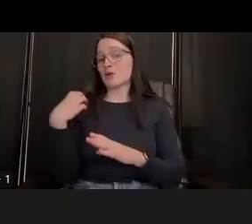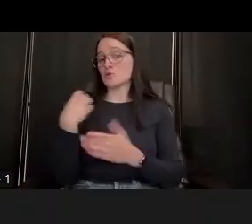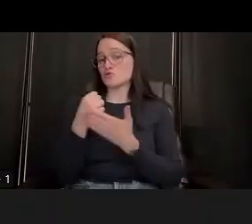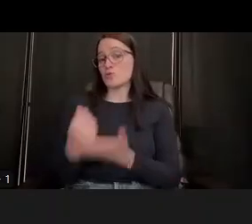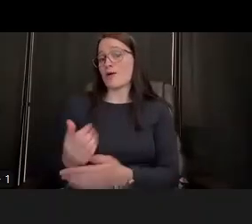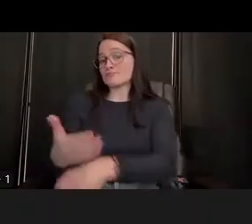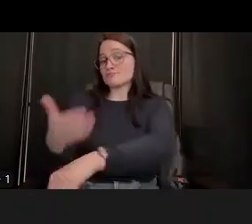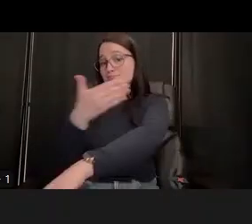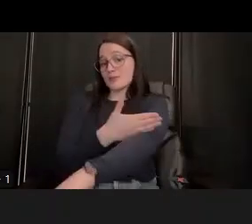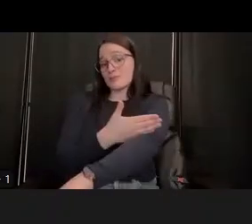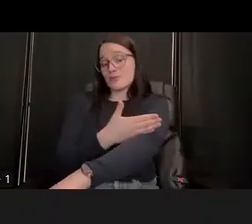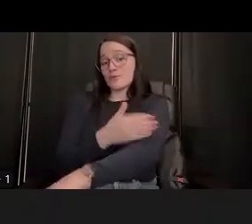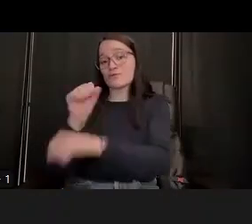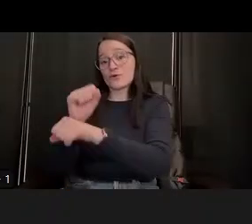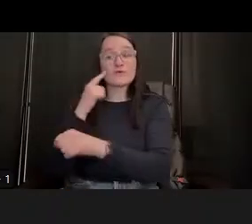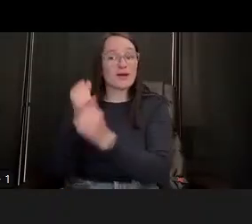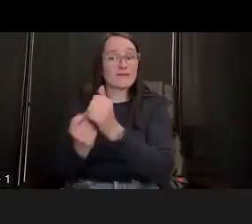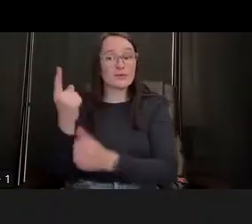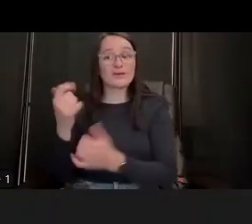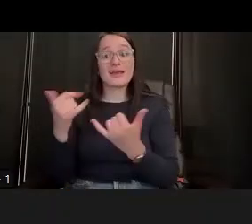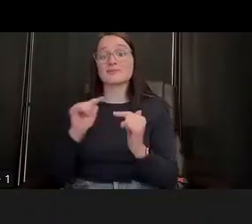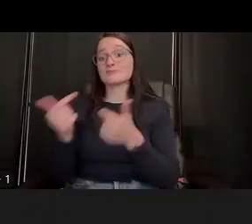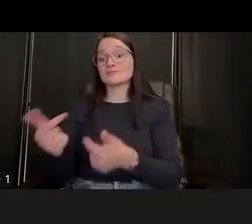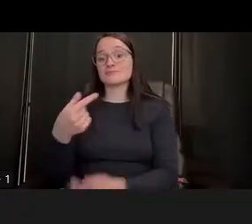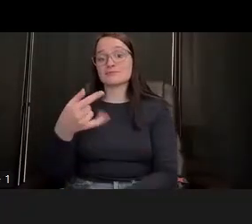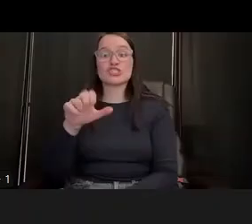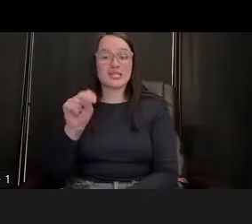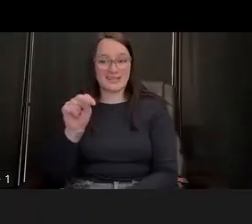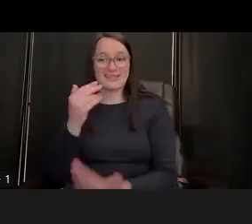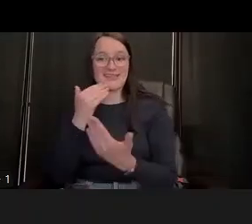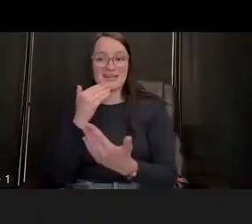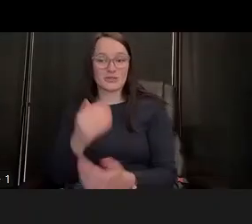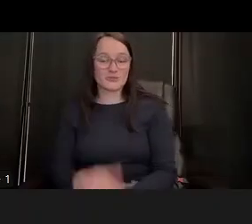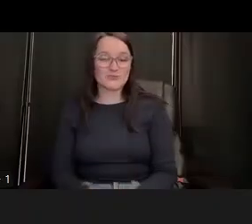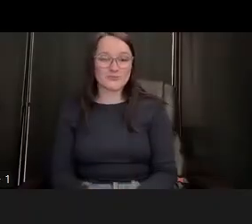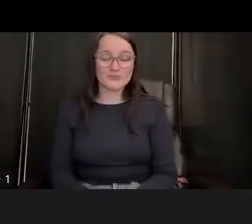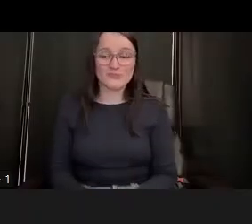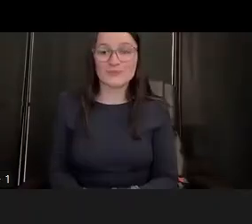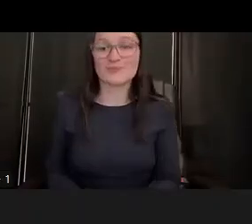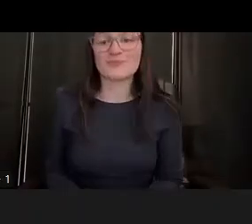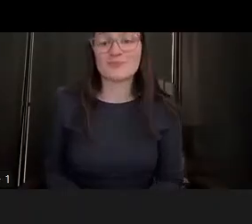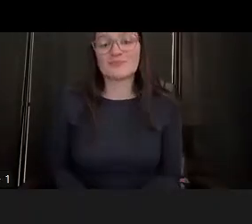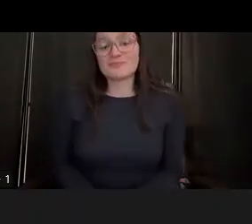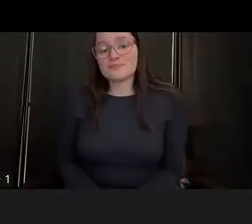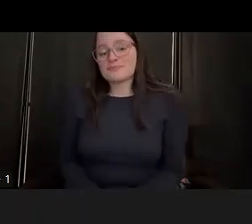pass it over to my colleague Gillian right now. Thank you very much for having me today. Gillian.